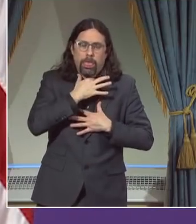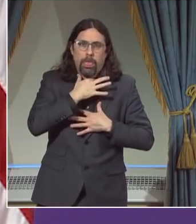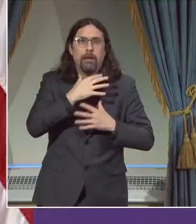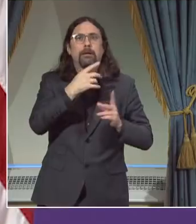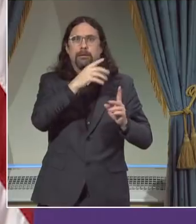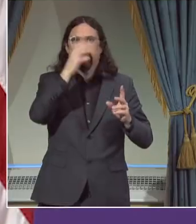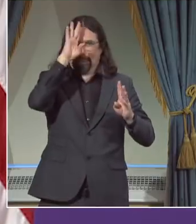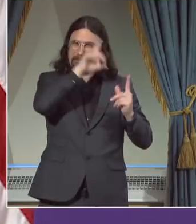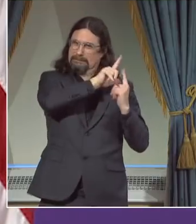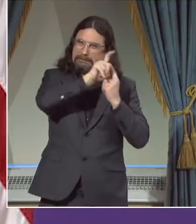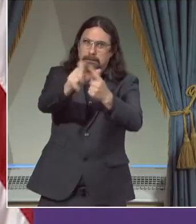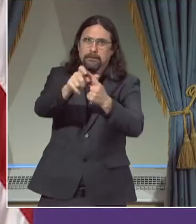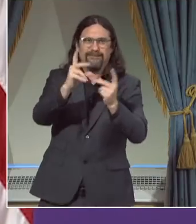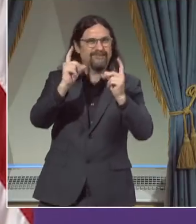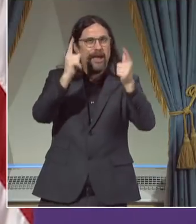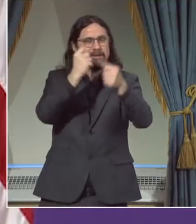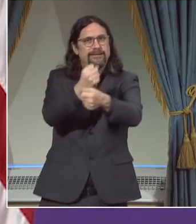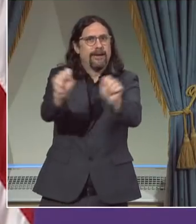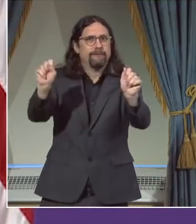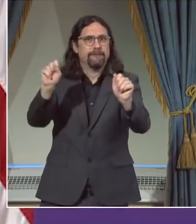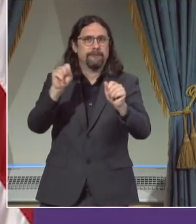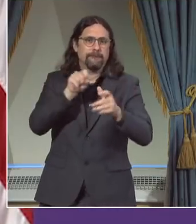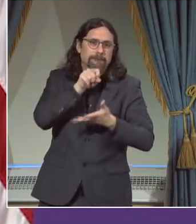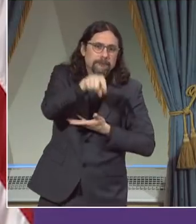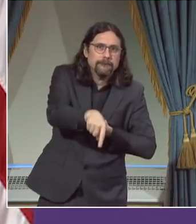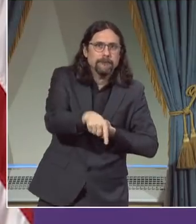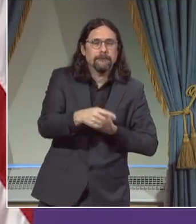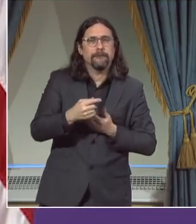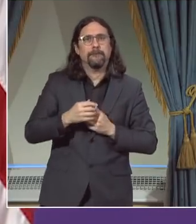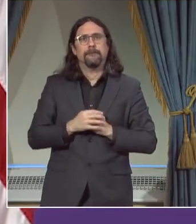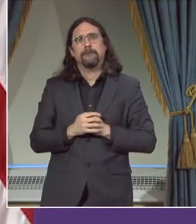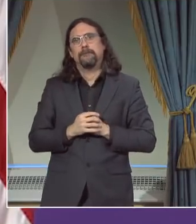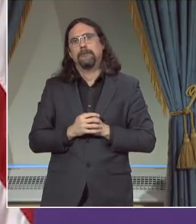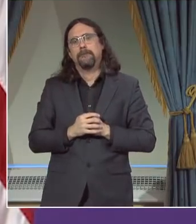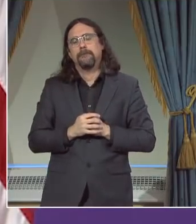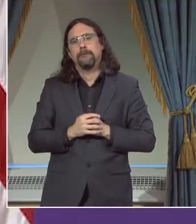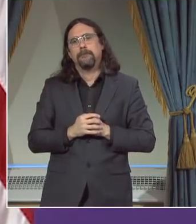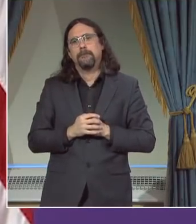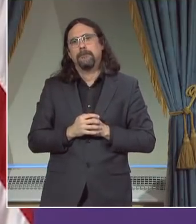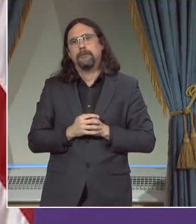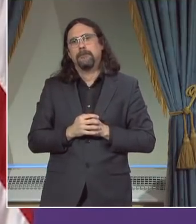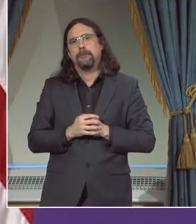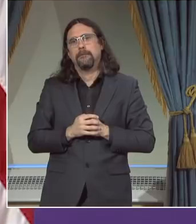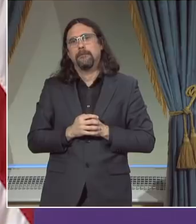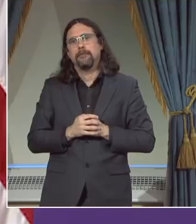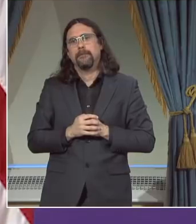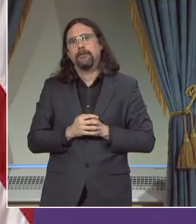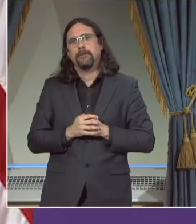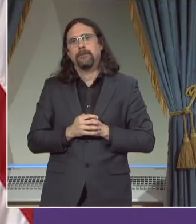YOU KNOW, WE ARE GOING TO MAKE A NUMBER OF JUADSTMENTS QUICKLY, THIS